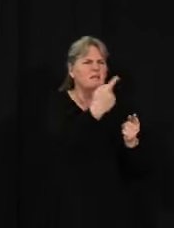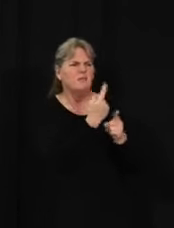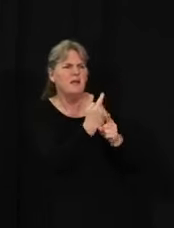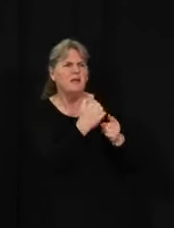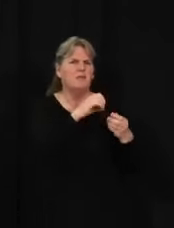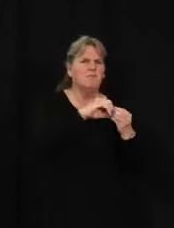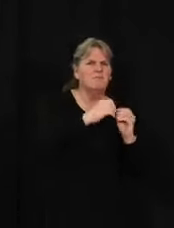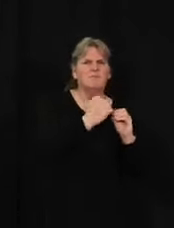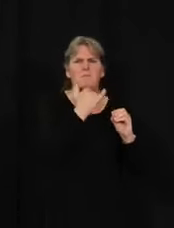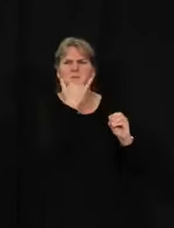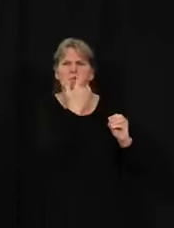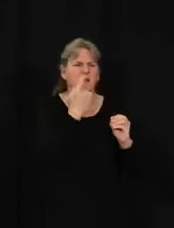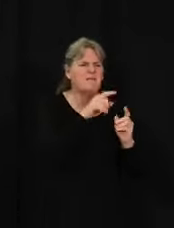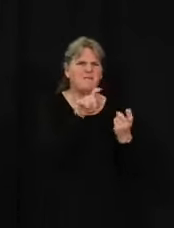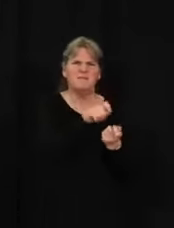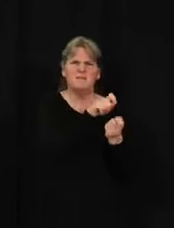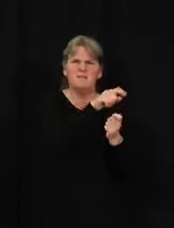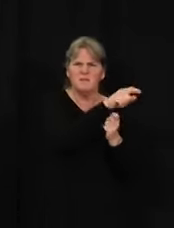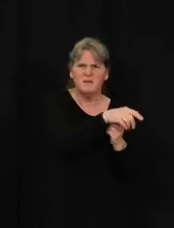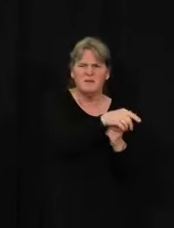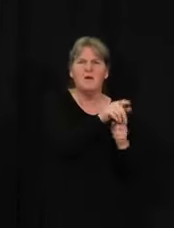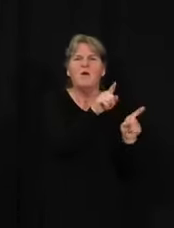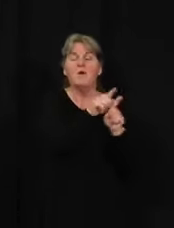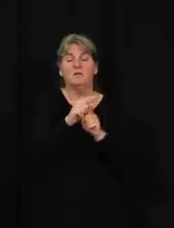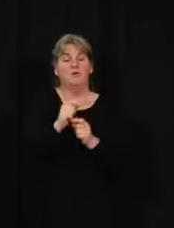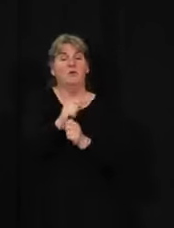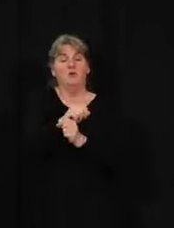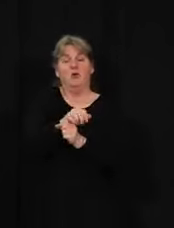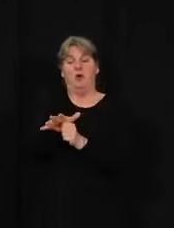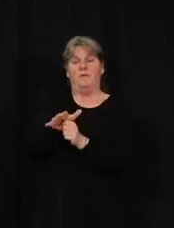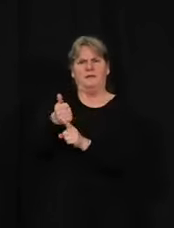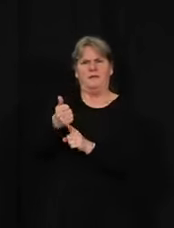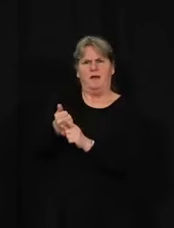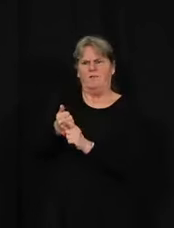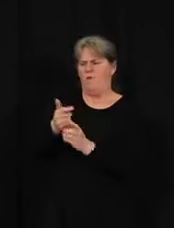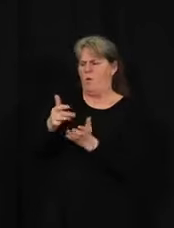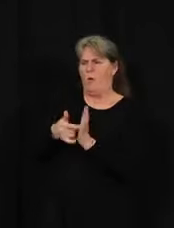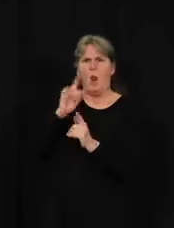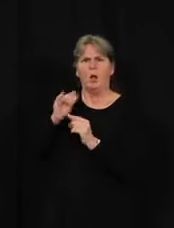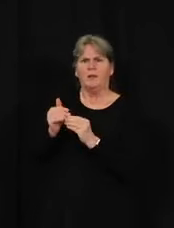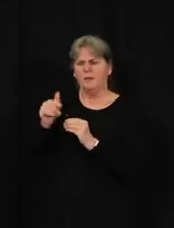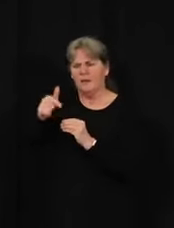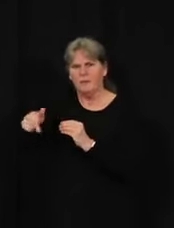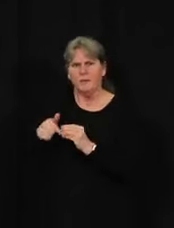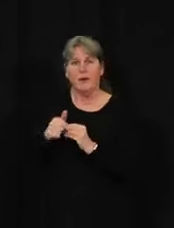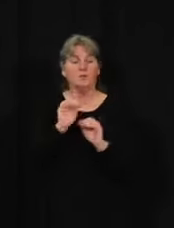include specific characteristics of the virus like how easily does it spread, hospital